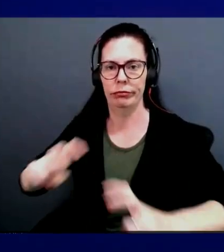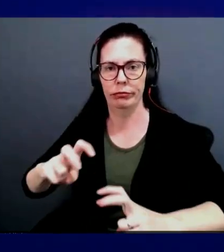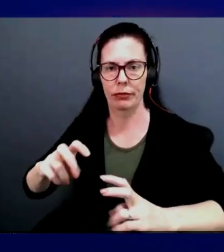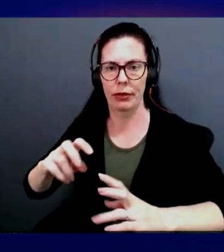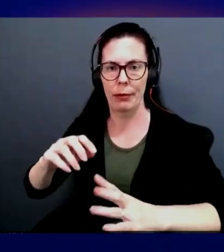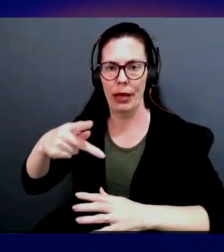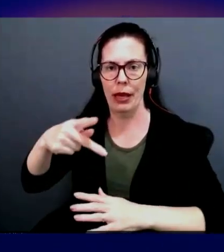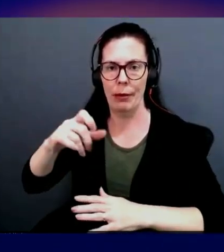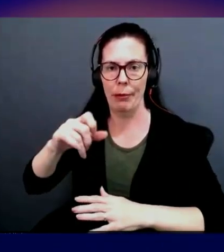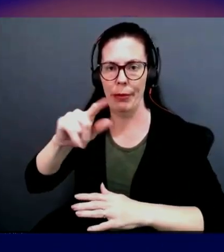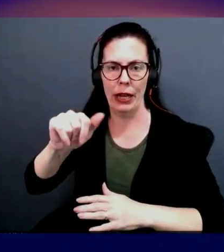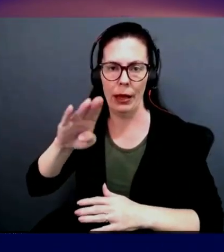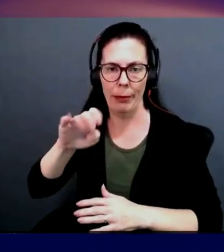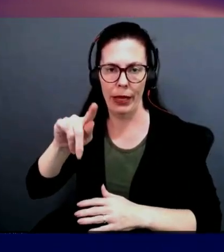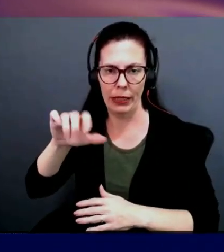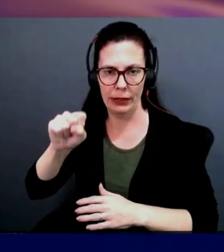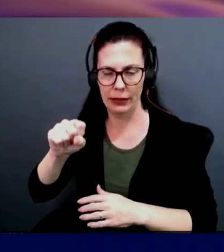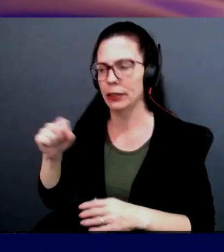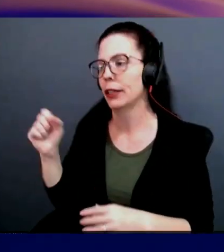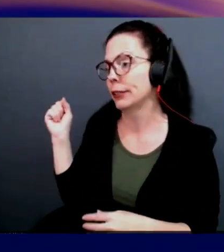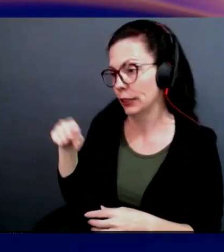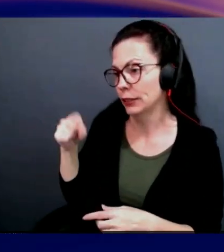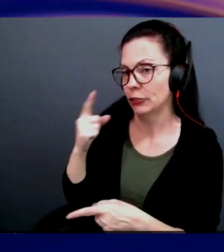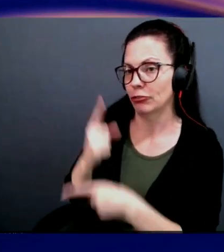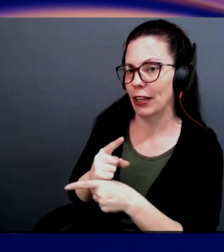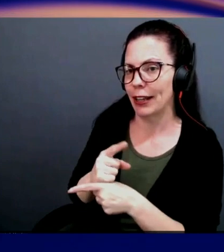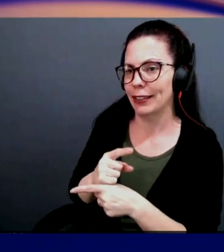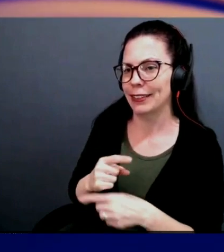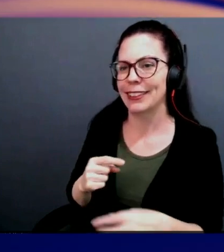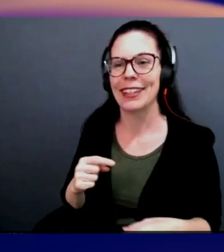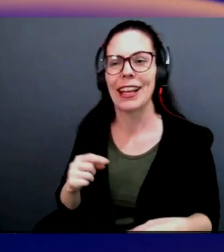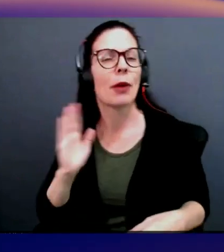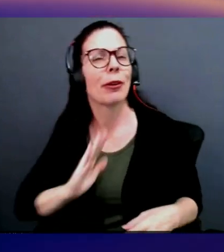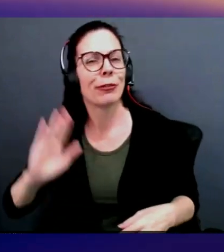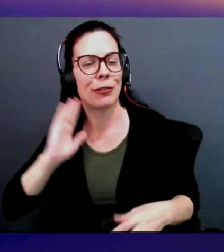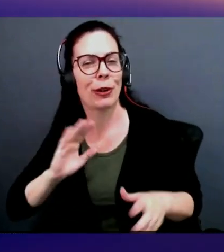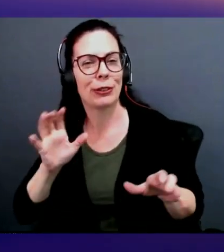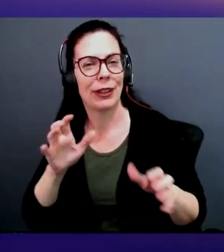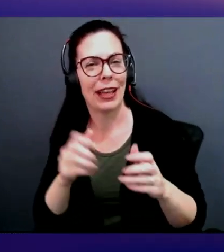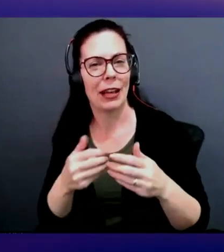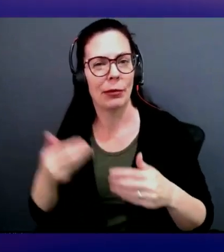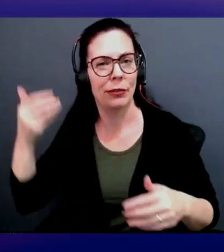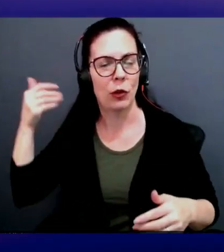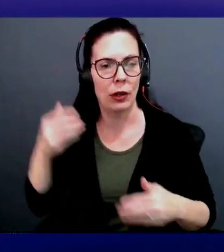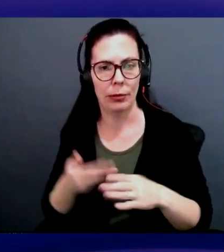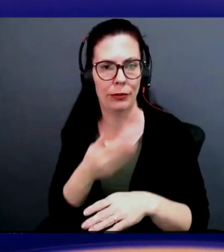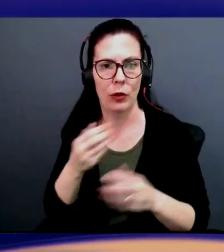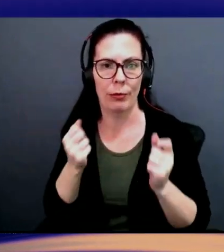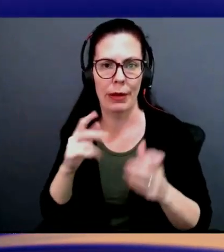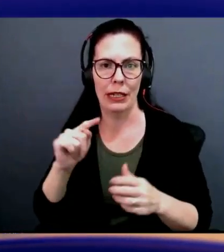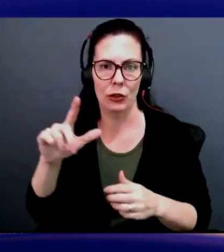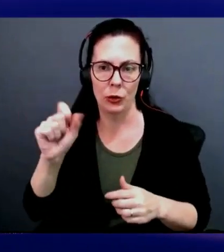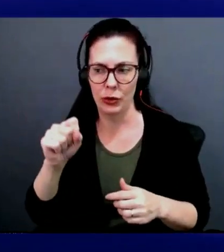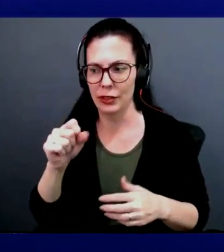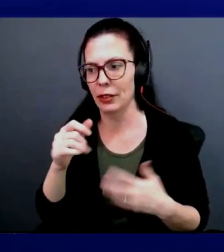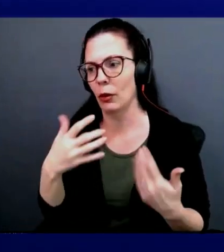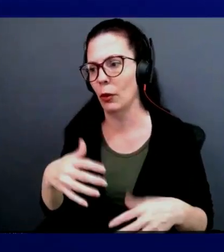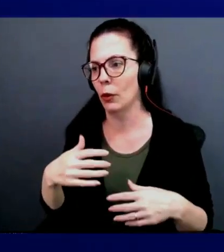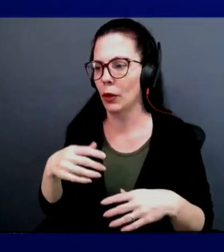Exactly. Yeah, I used to do a bit of this back in the day before there were a lot of these tools. And you would have to hit this API